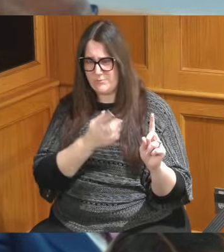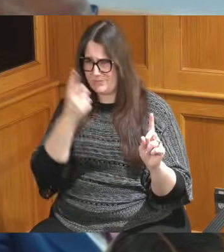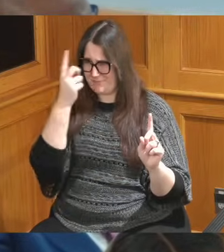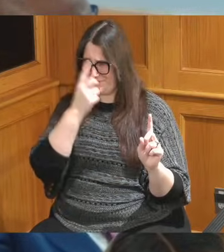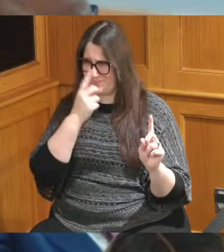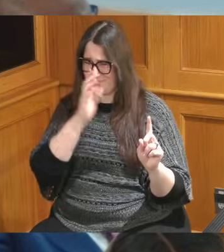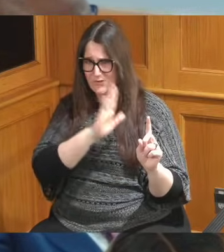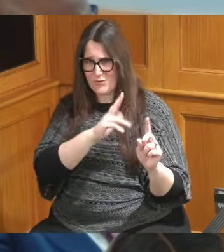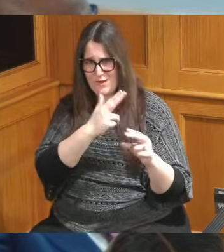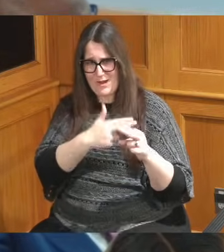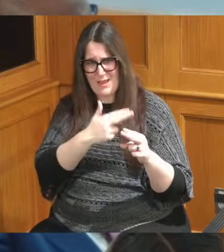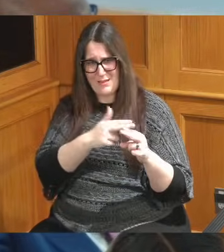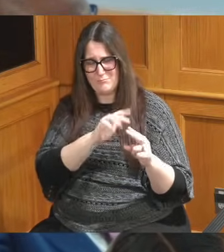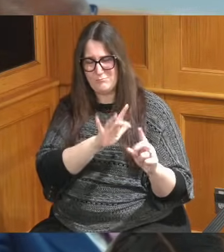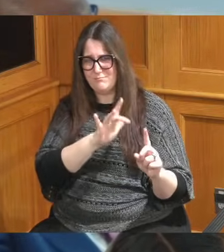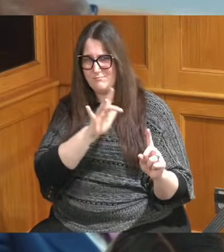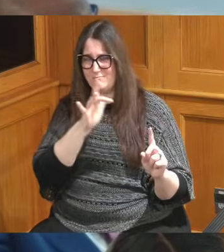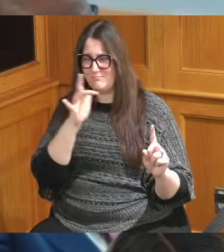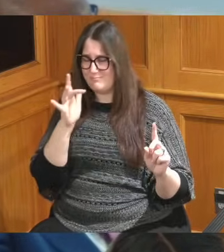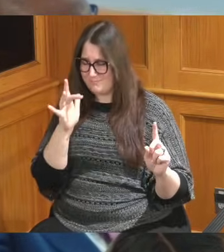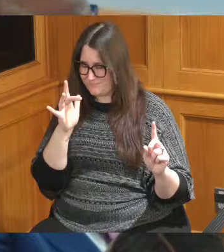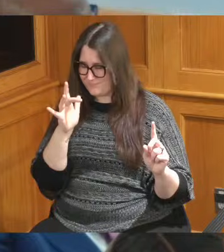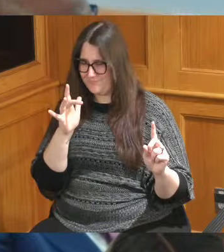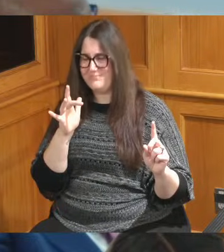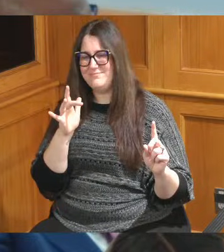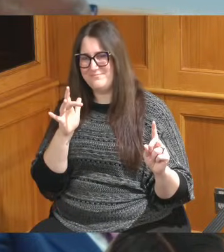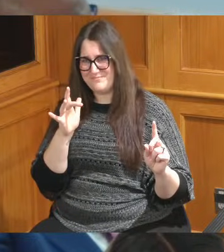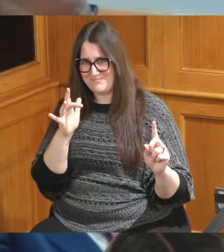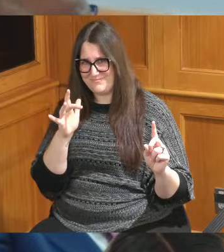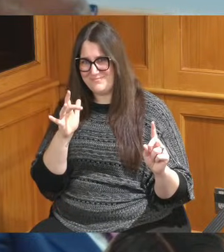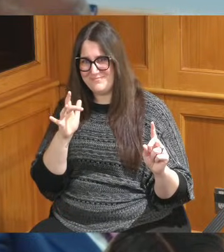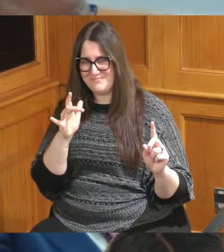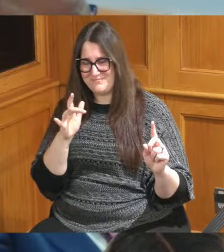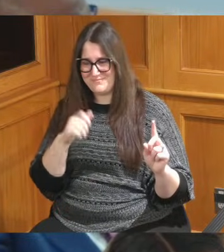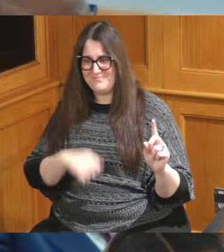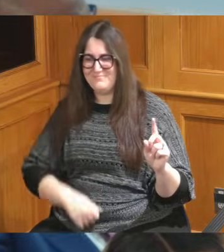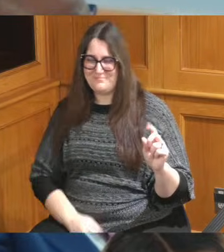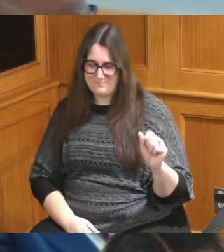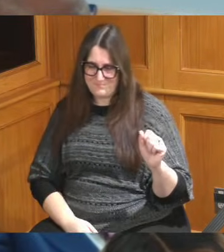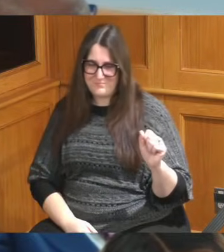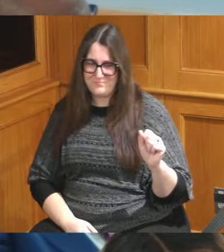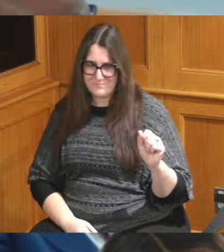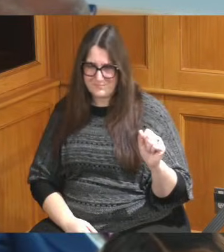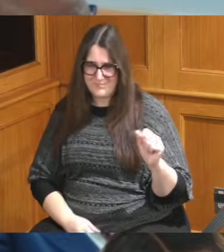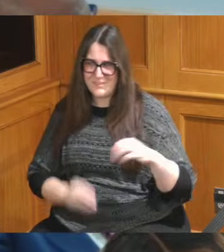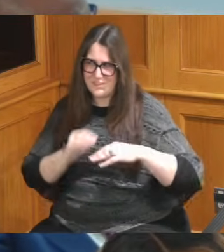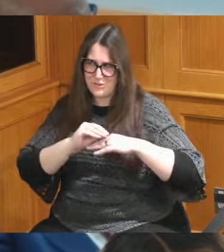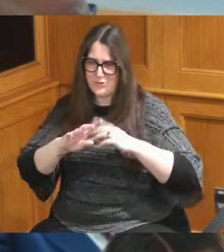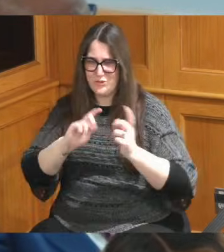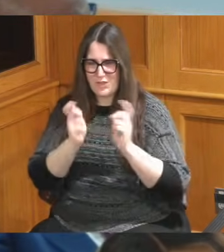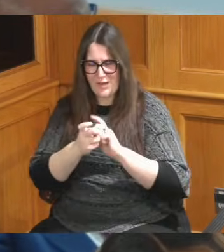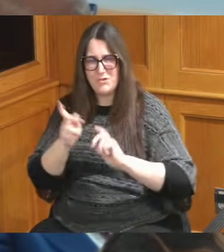Black History Month, think of her coming from the brown paper bag that changes people lives. So,